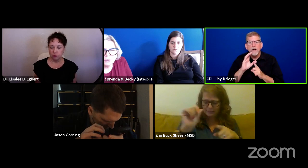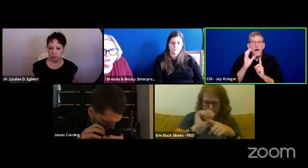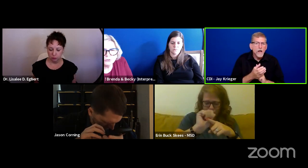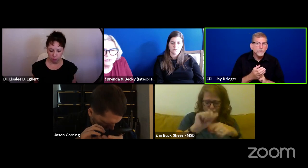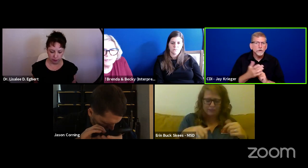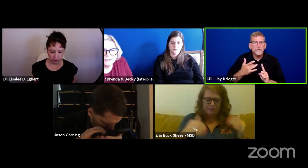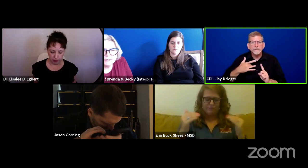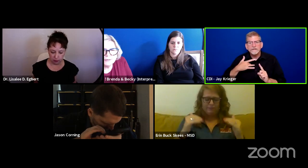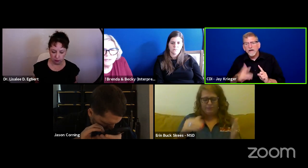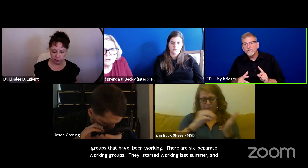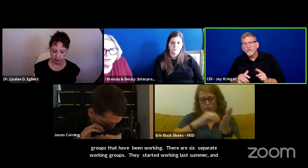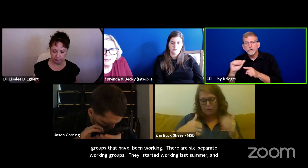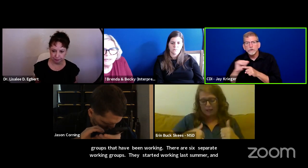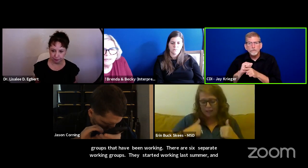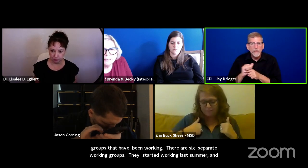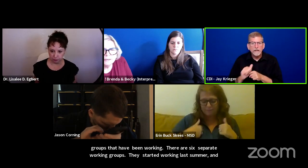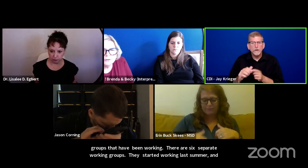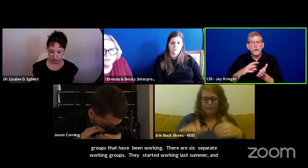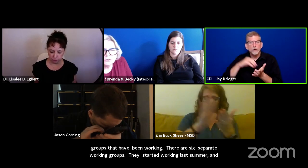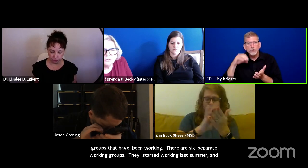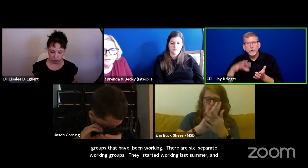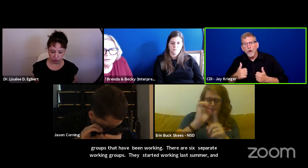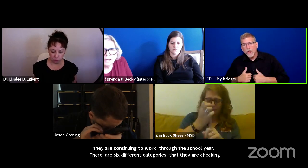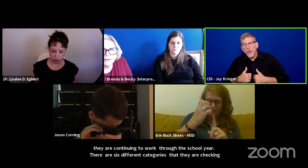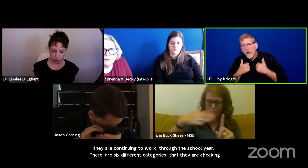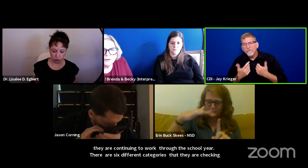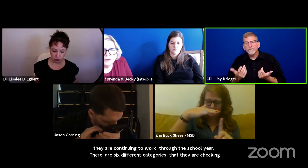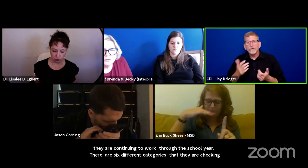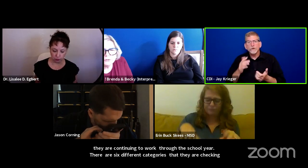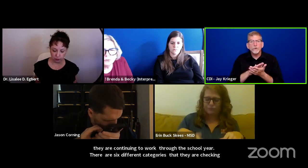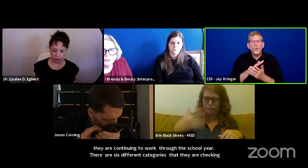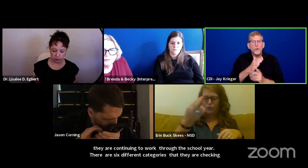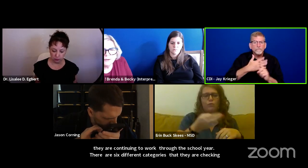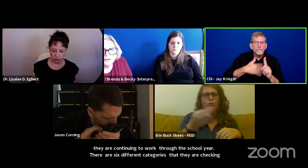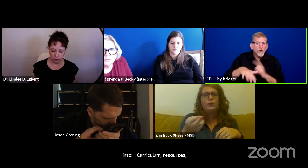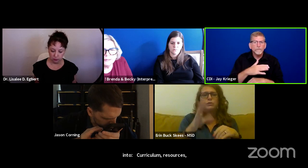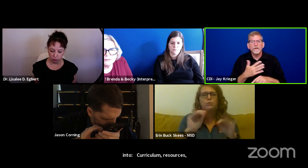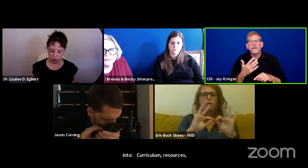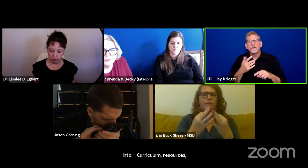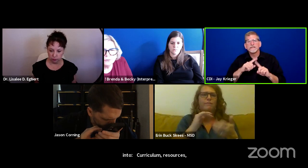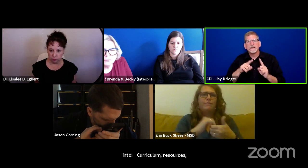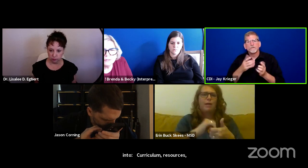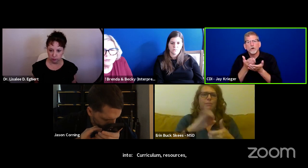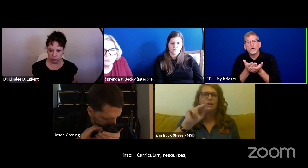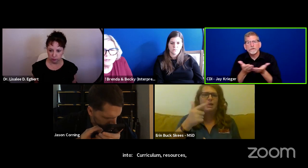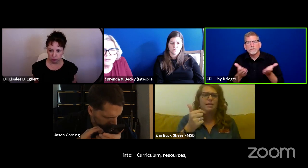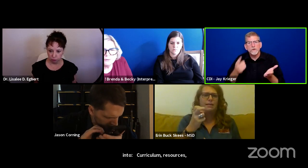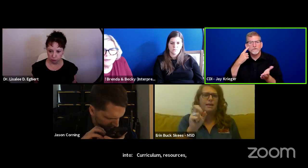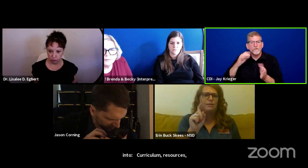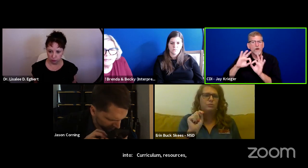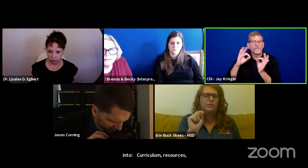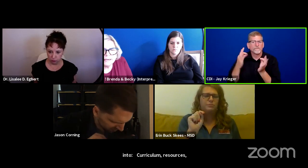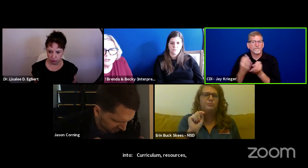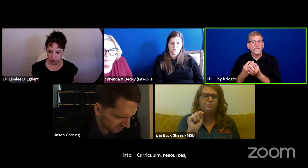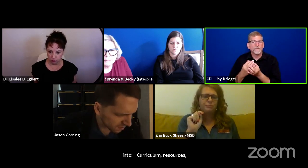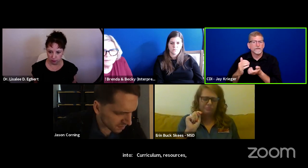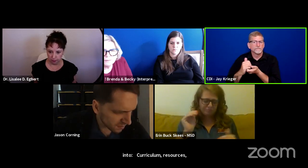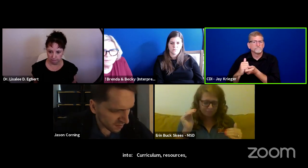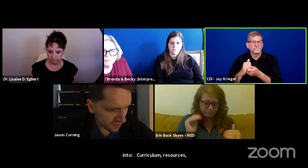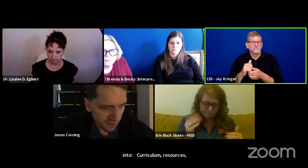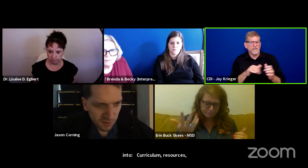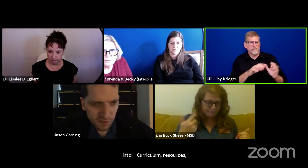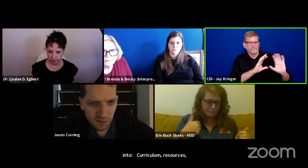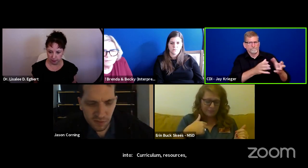cultural sensitivity training, student life, school environment, resource and family engagement.